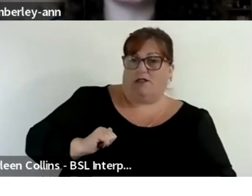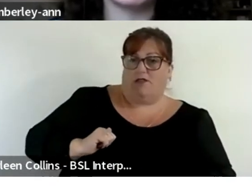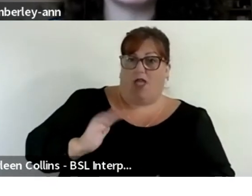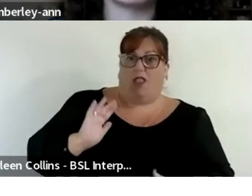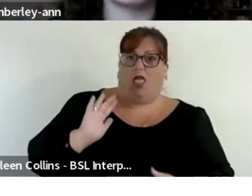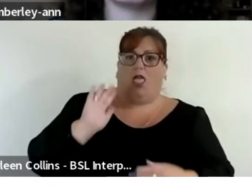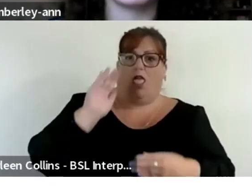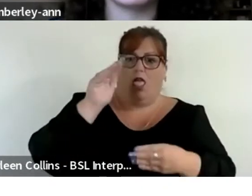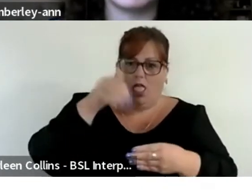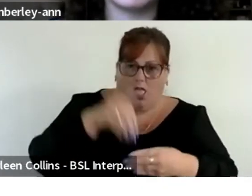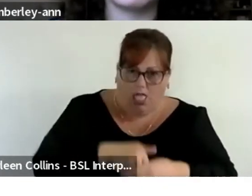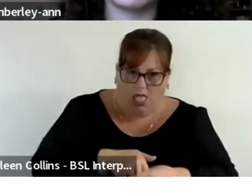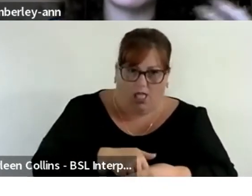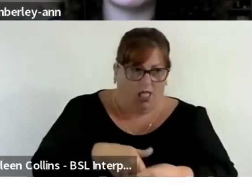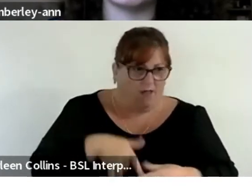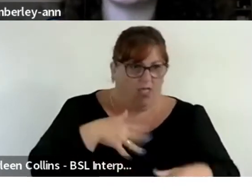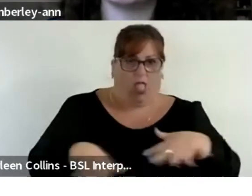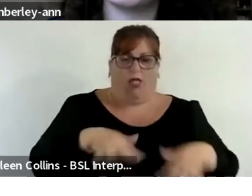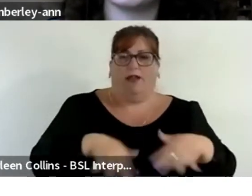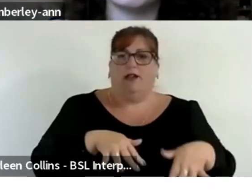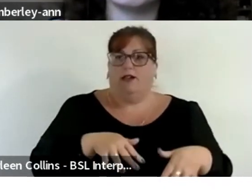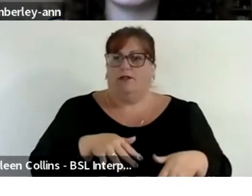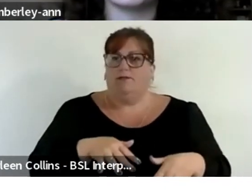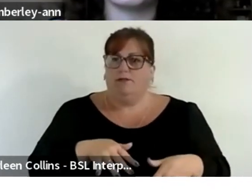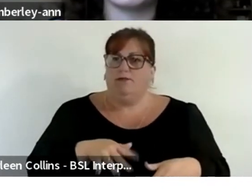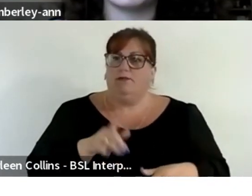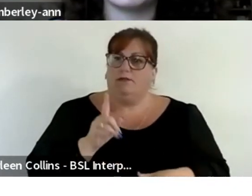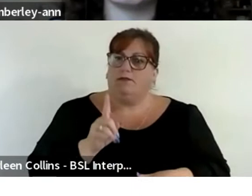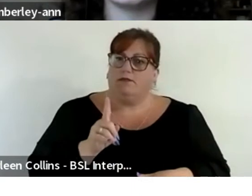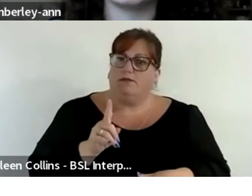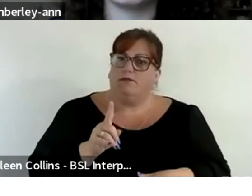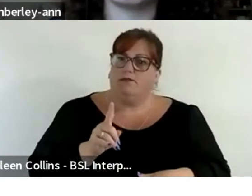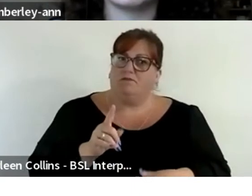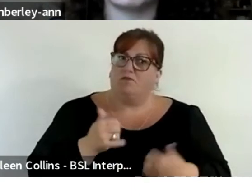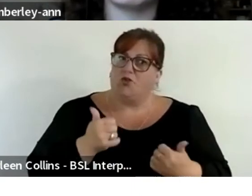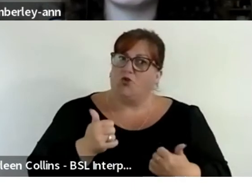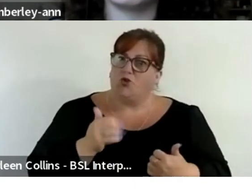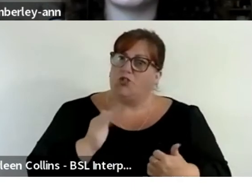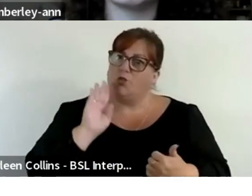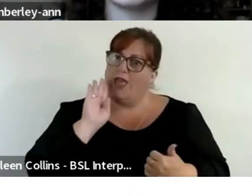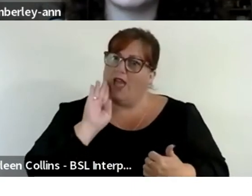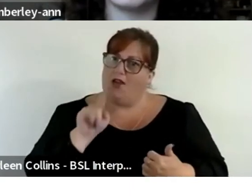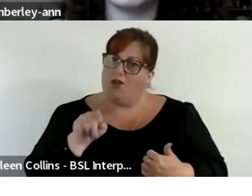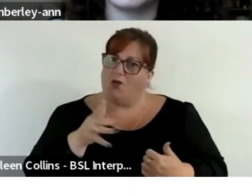It's really encouraging to hear how that developed and how you were then able to find a method that worked for you.